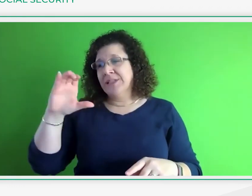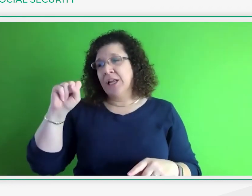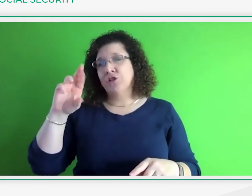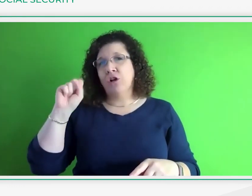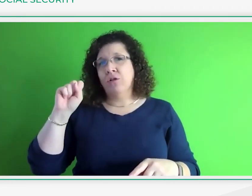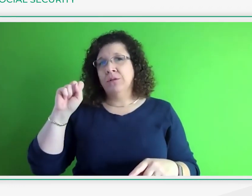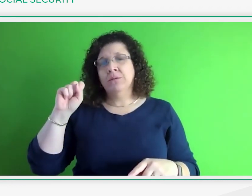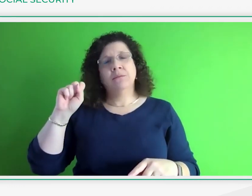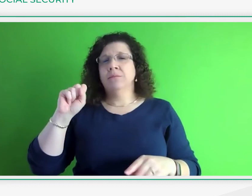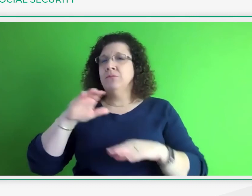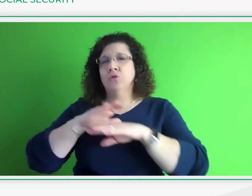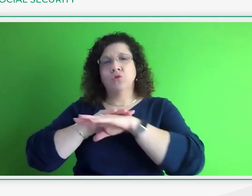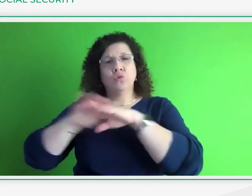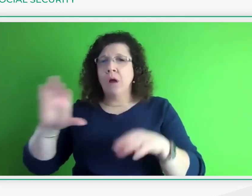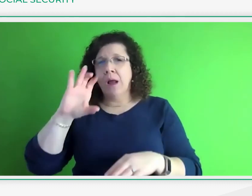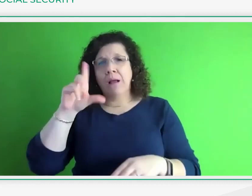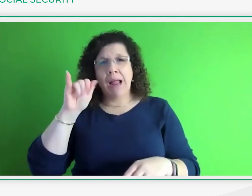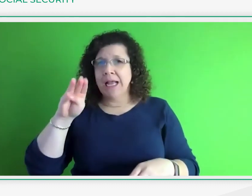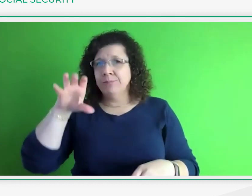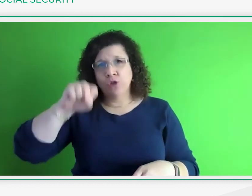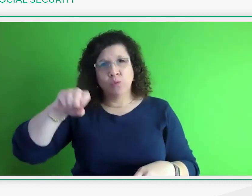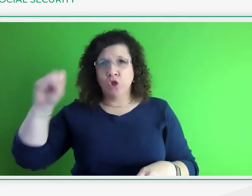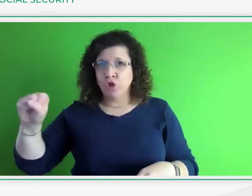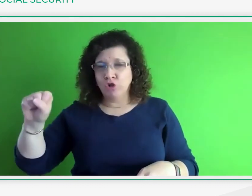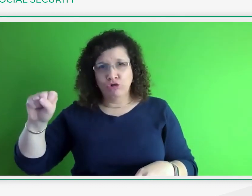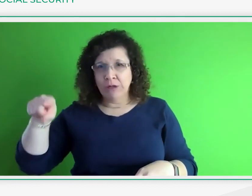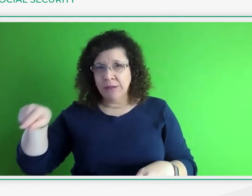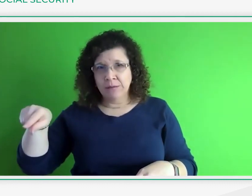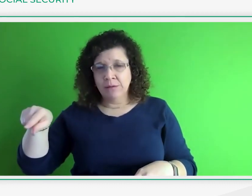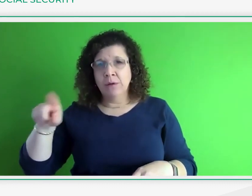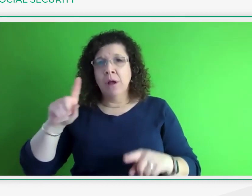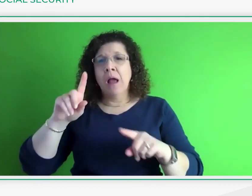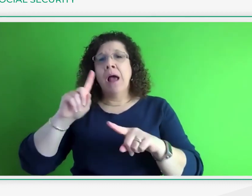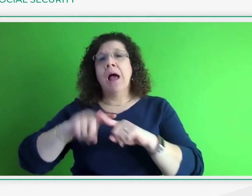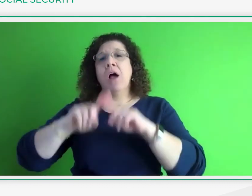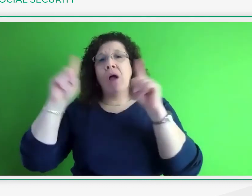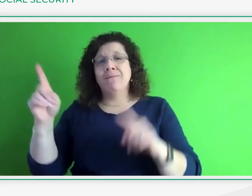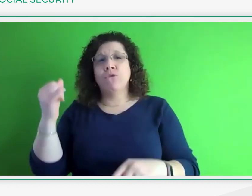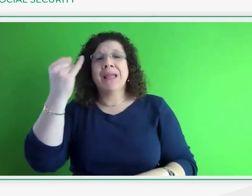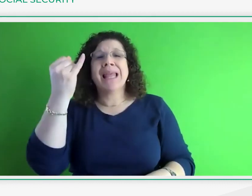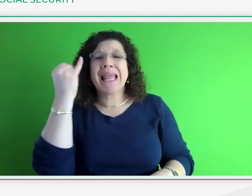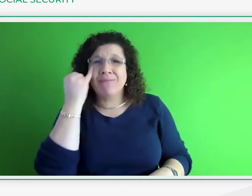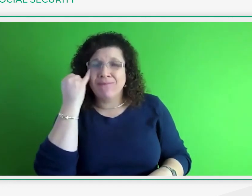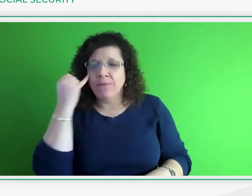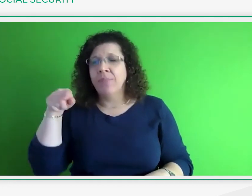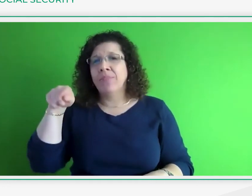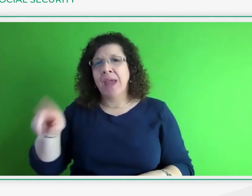So people who have the older retirement cannot claim Social Security. They go through CSRS.